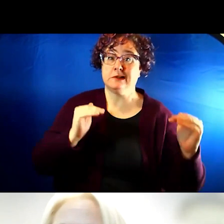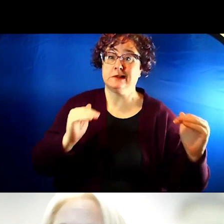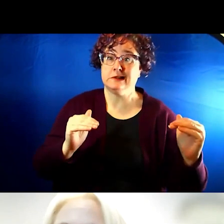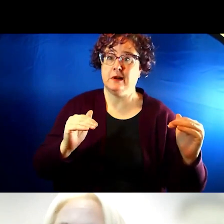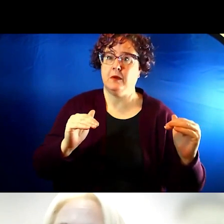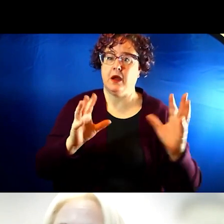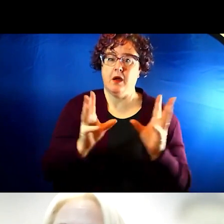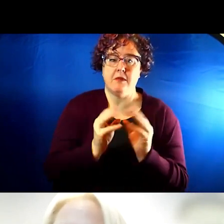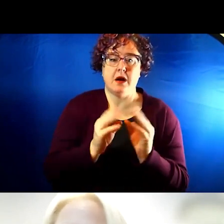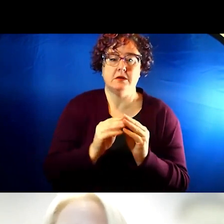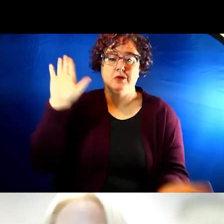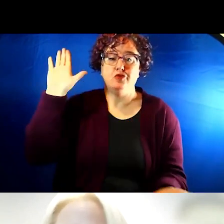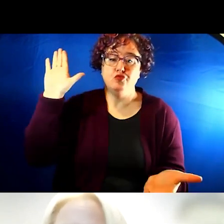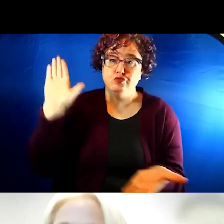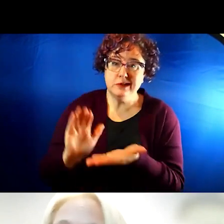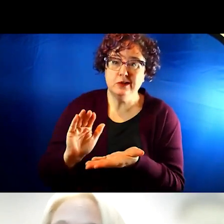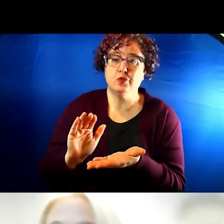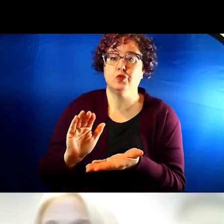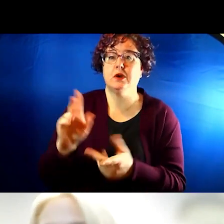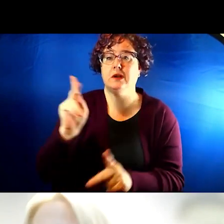FOLKS WITH MENTAL ILLNESS TO FOLKS BEING BROUGHT TO JAILS